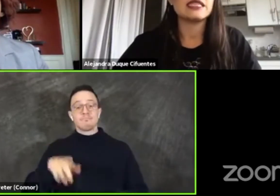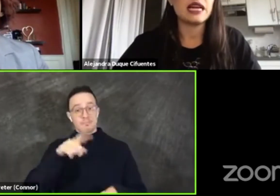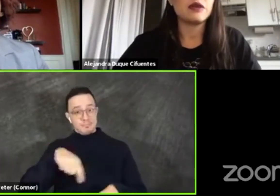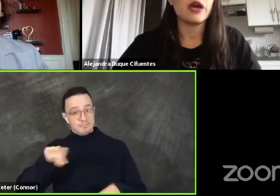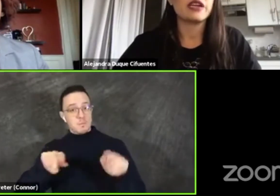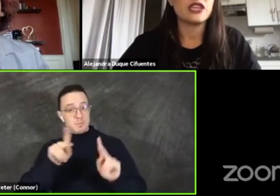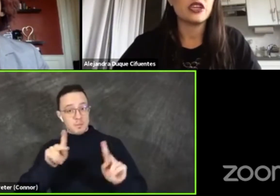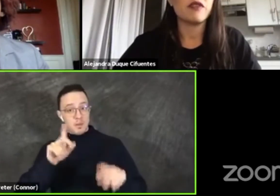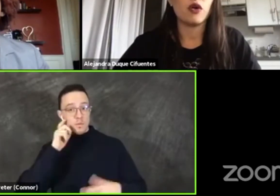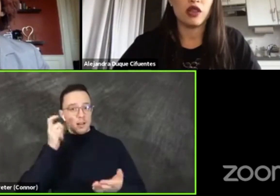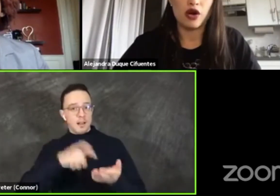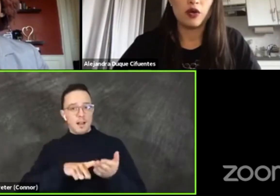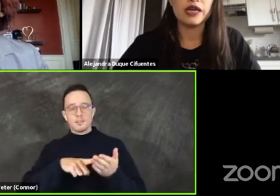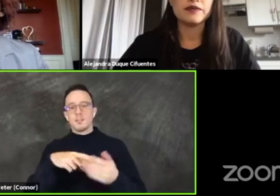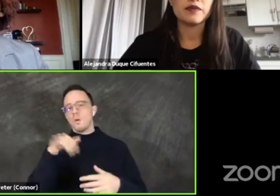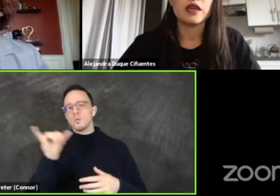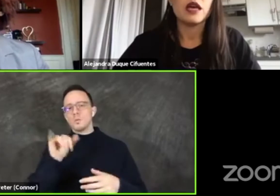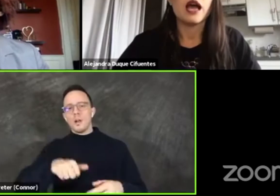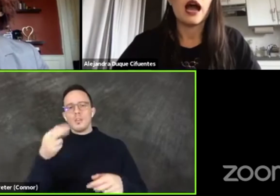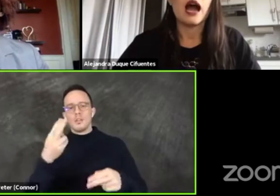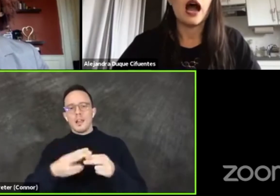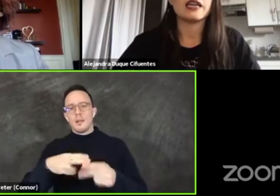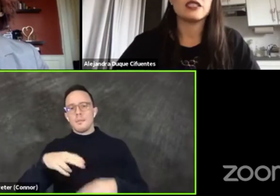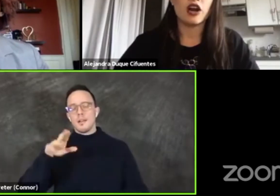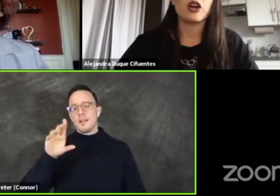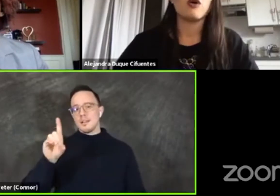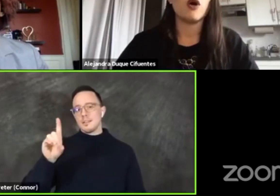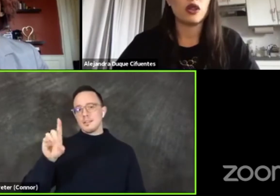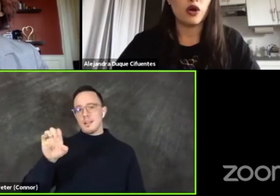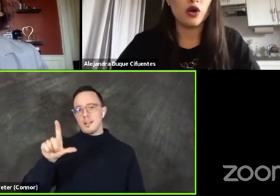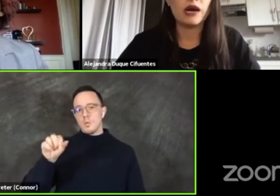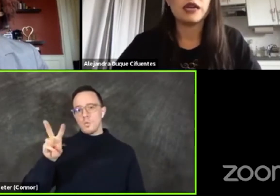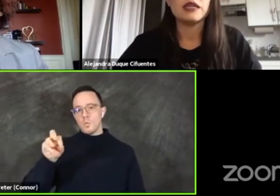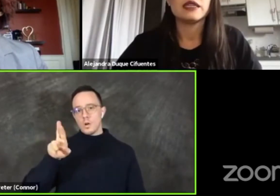DELAWARE NATION OF OKLAHOMA, ANADARKO OKLAHOMA;